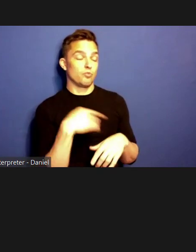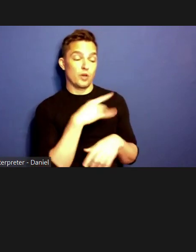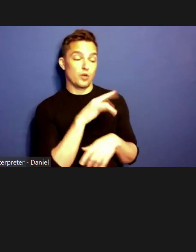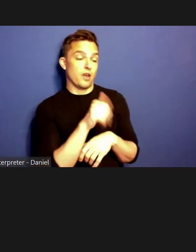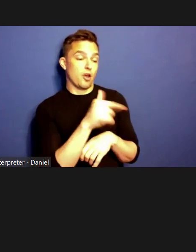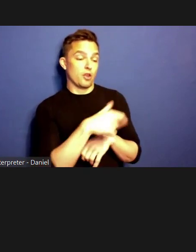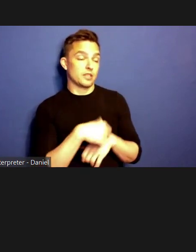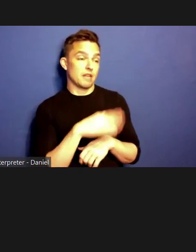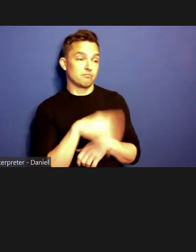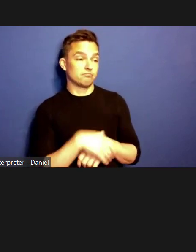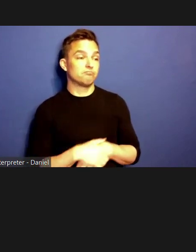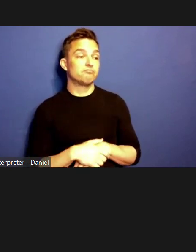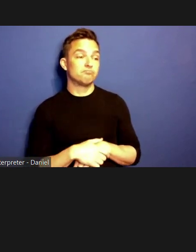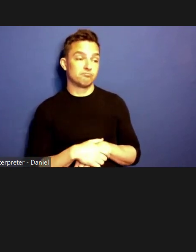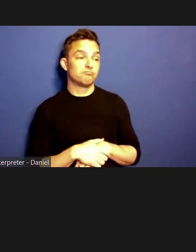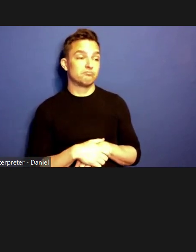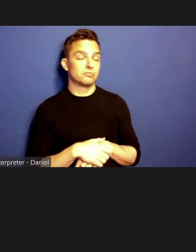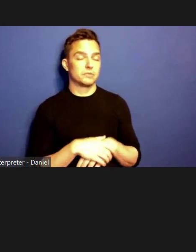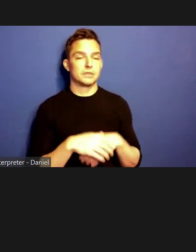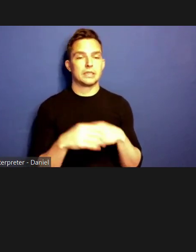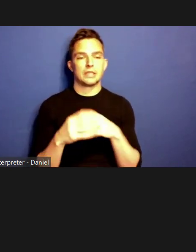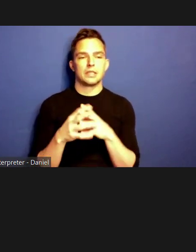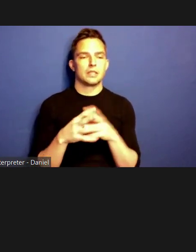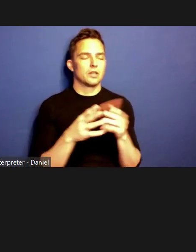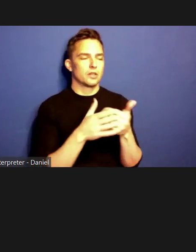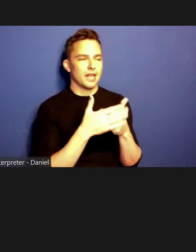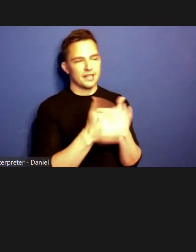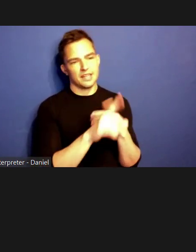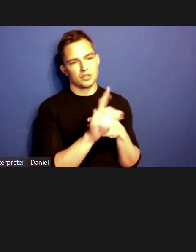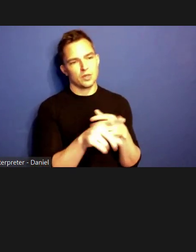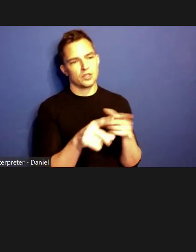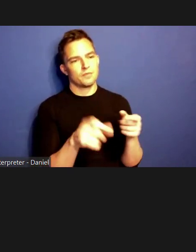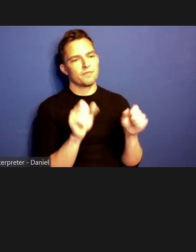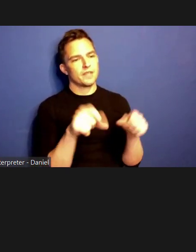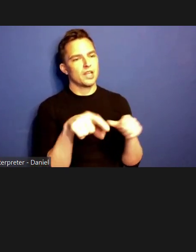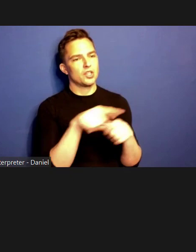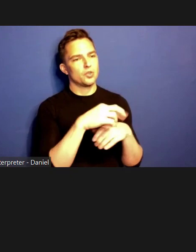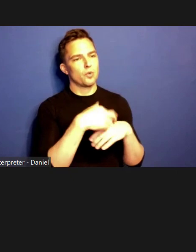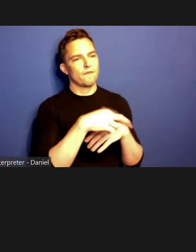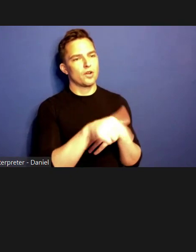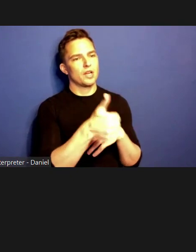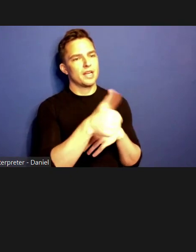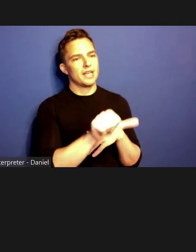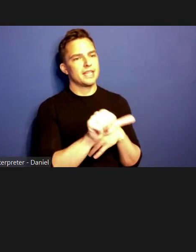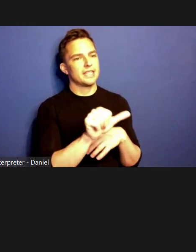The next question is, can you refer any companies who might sell